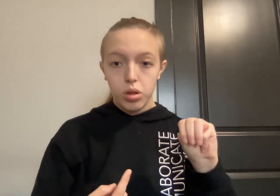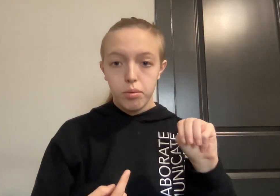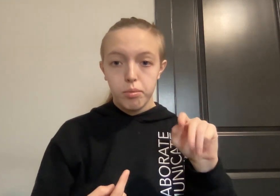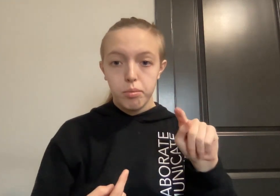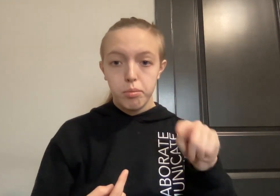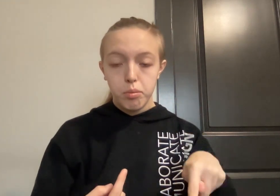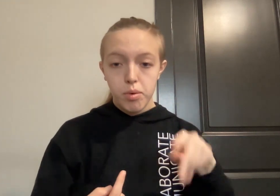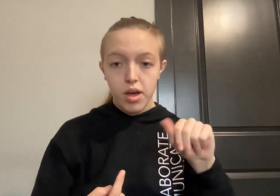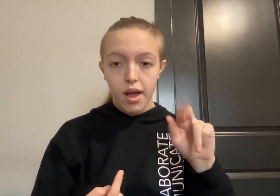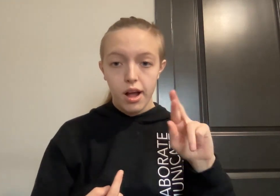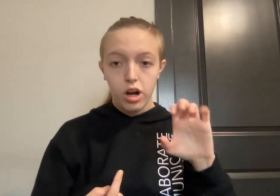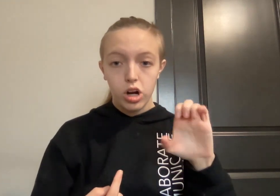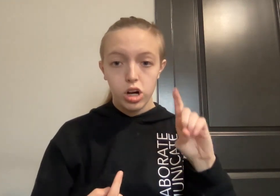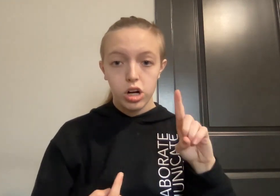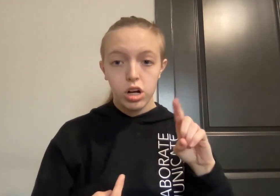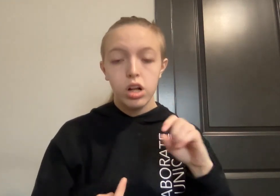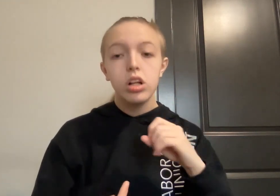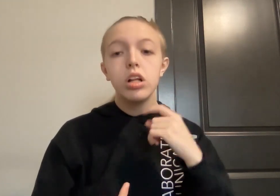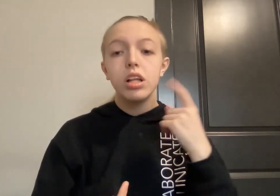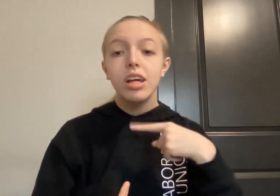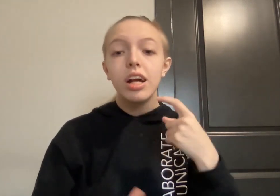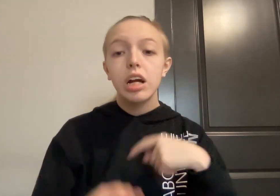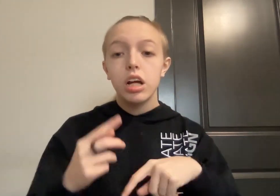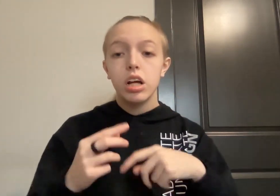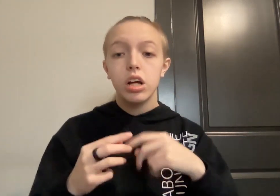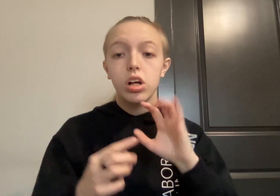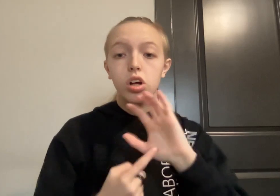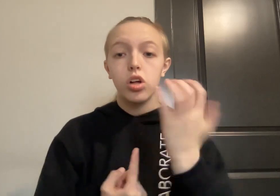compared to hearing culture.